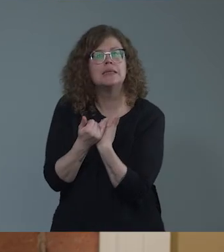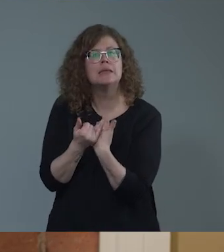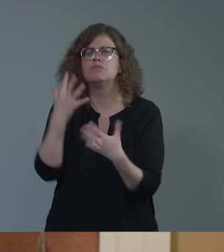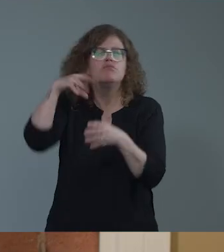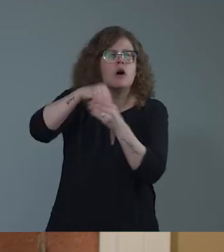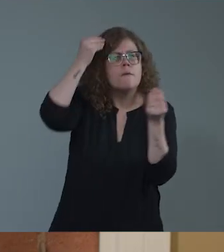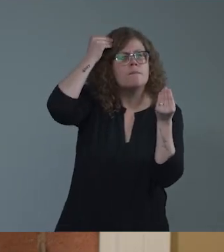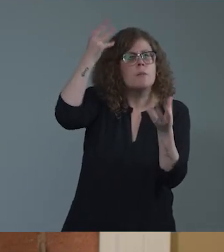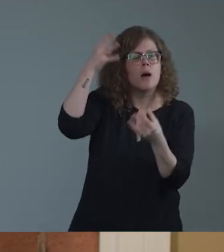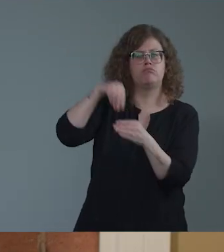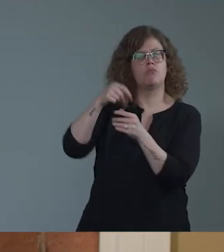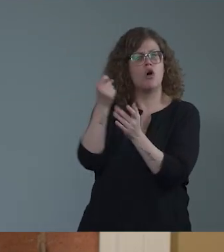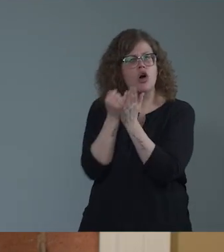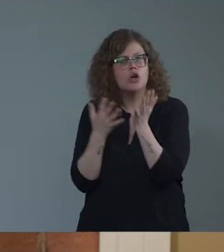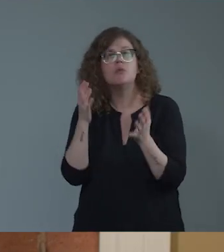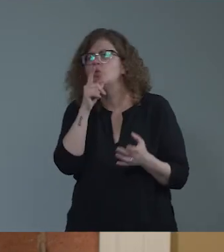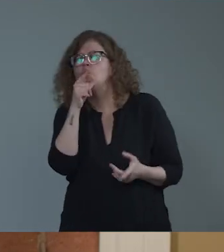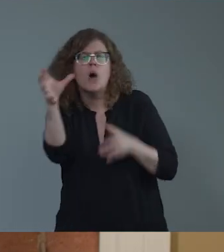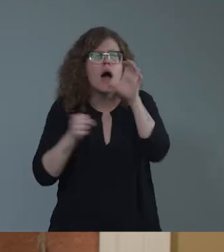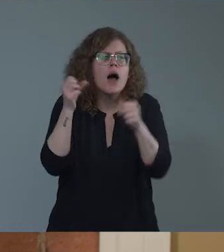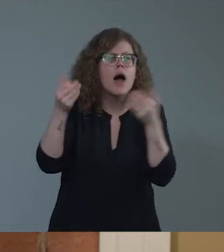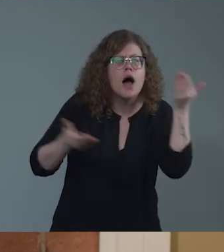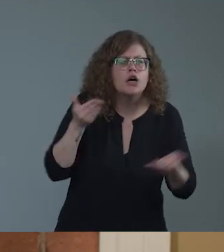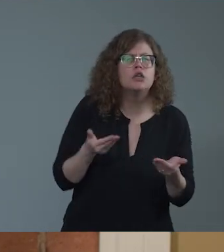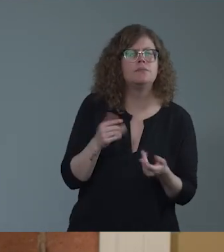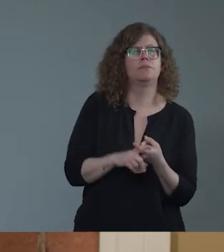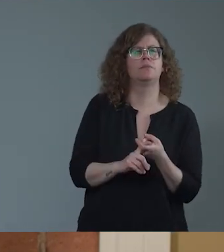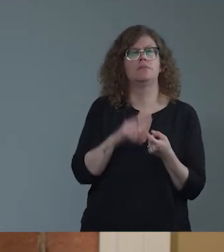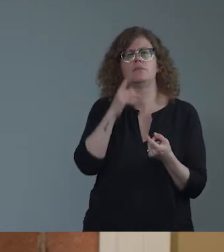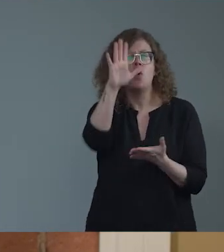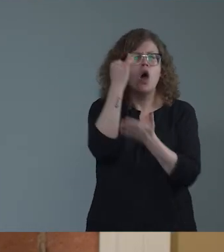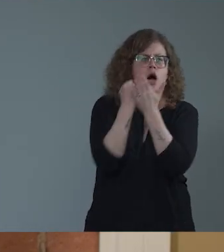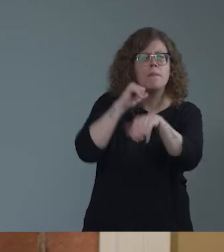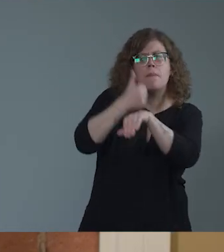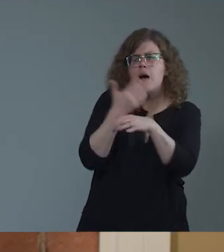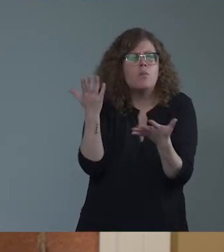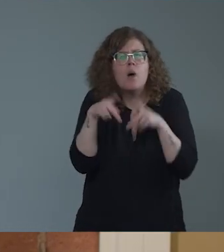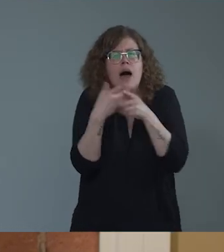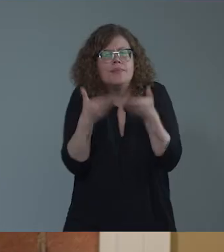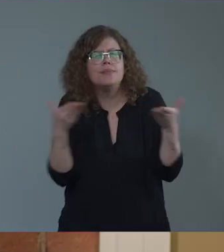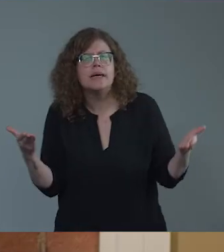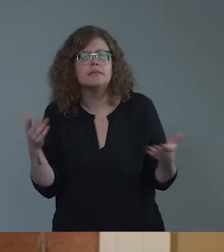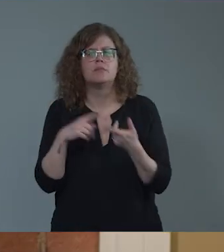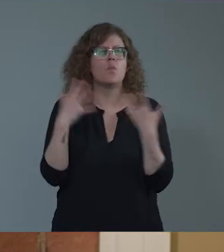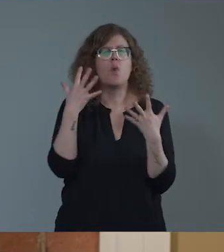You want to talk about who the parties involved are. So these are your key contacts. Maybe your project manager, somebody on the project